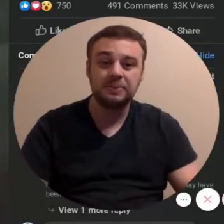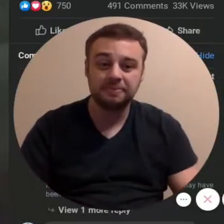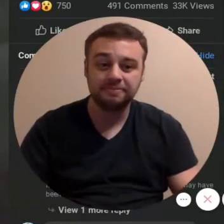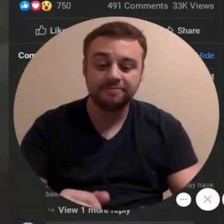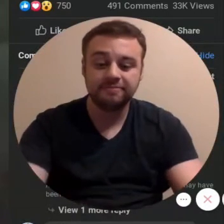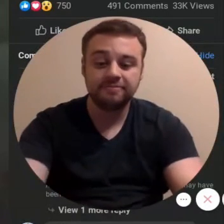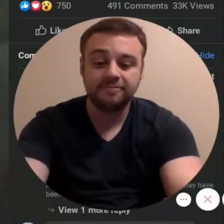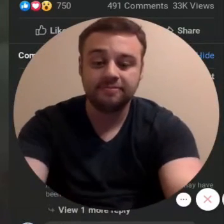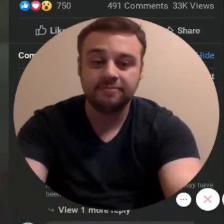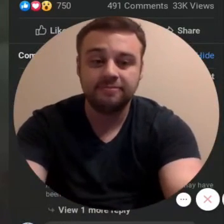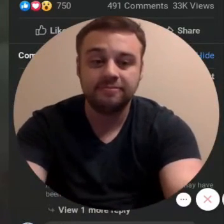you